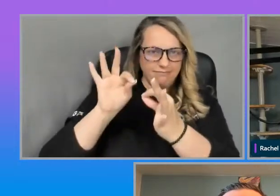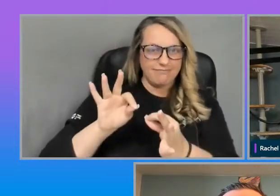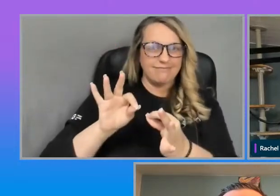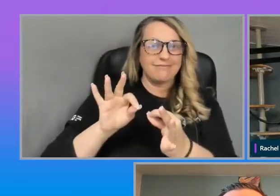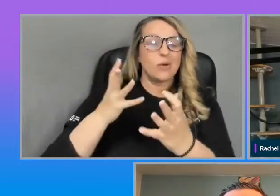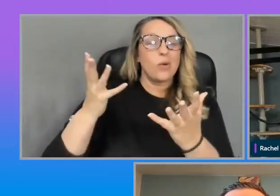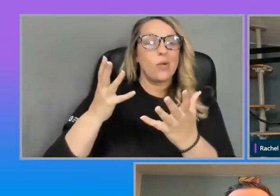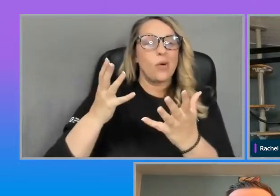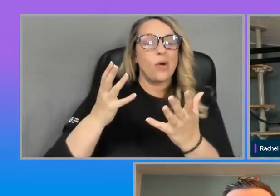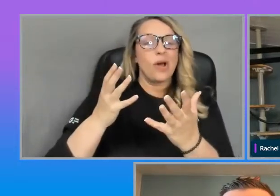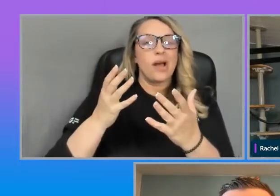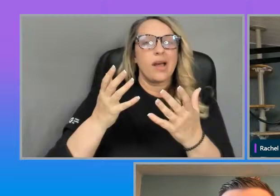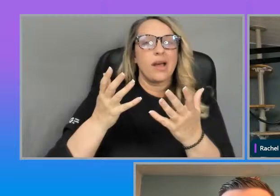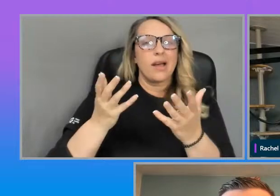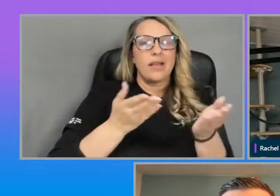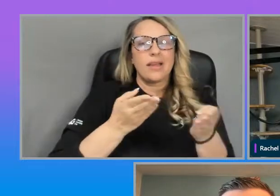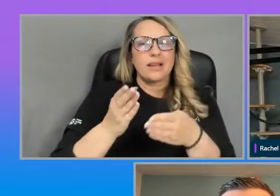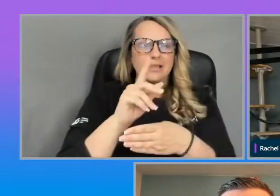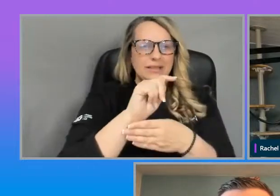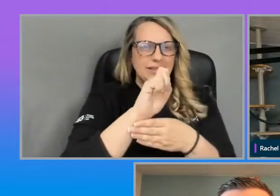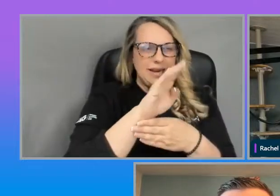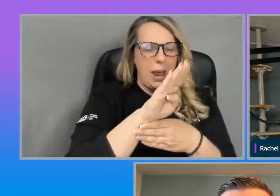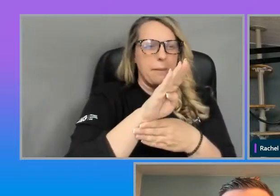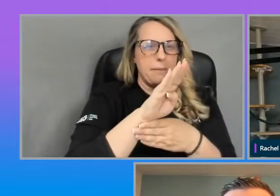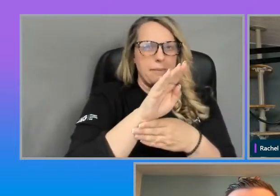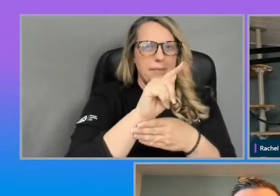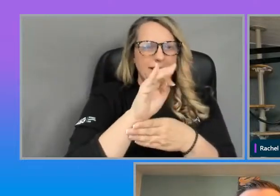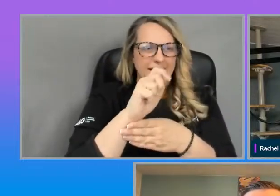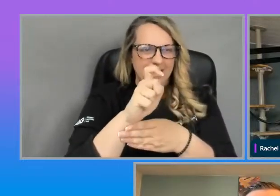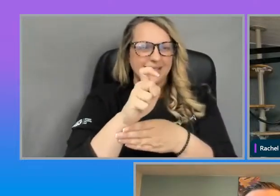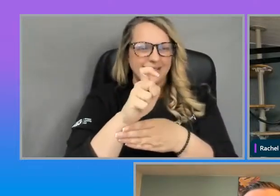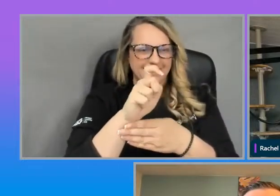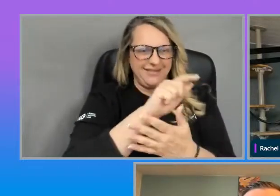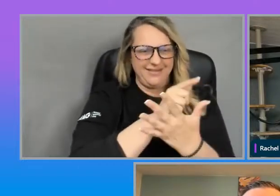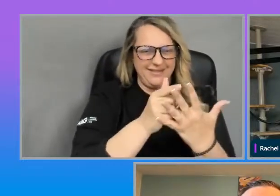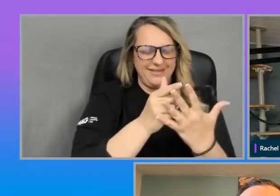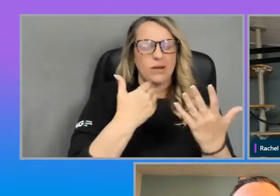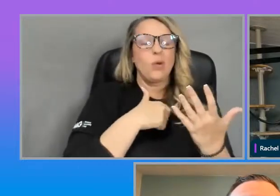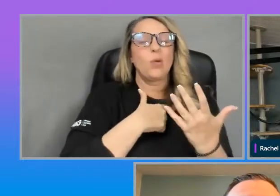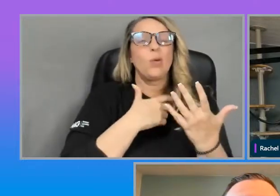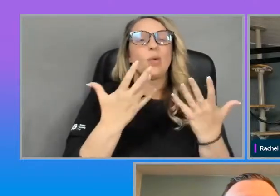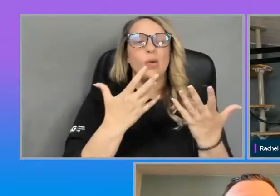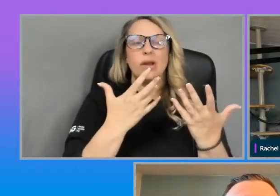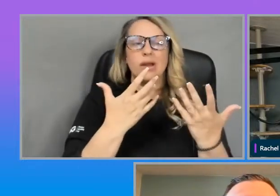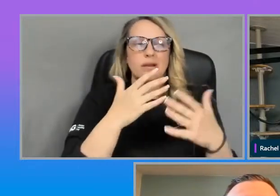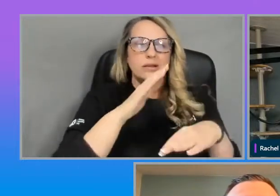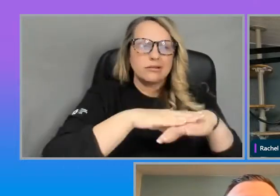interaction obviously between tabindex. I mean, generally we